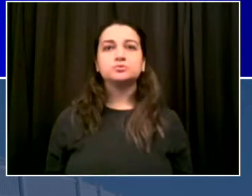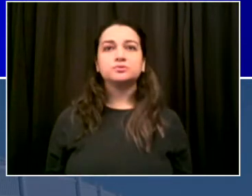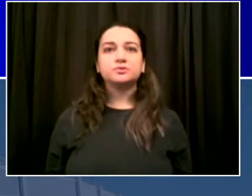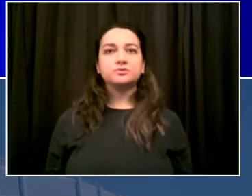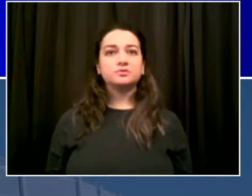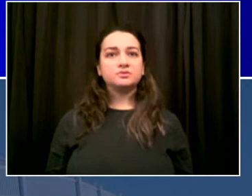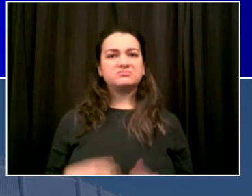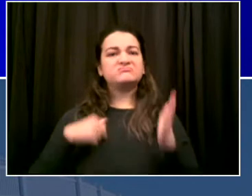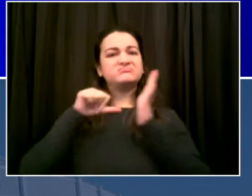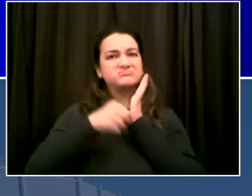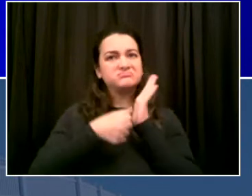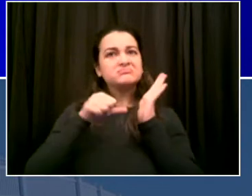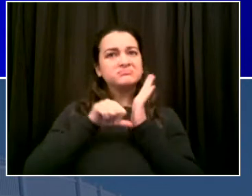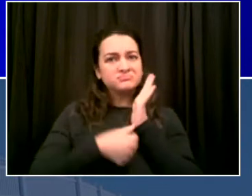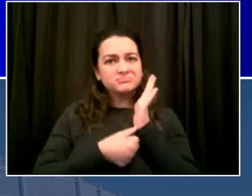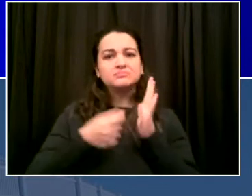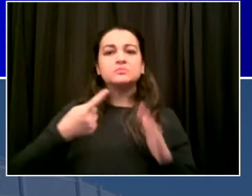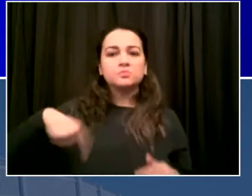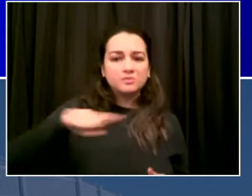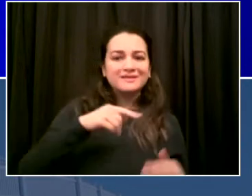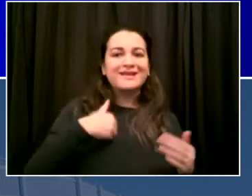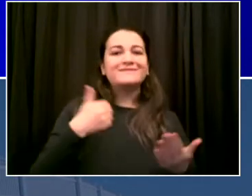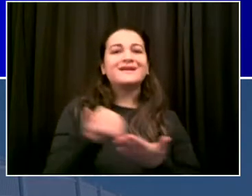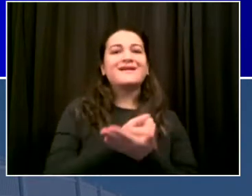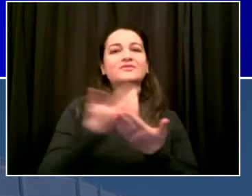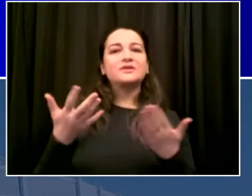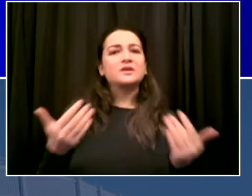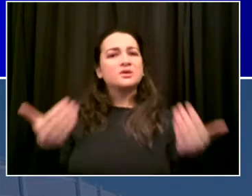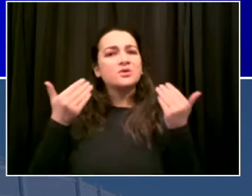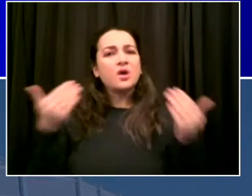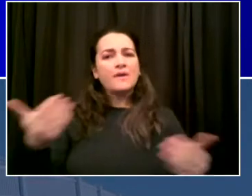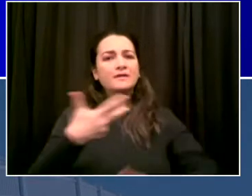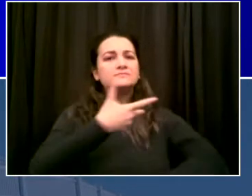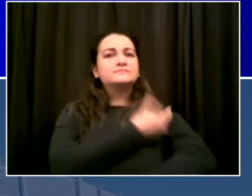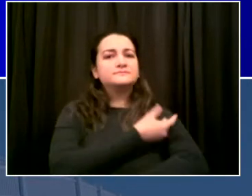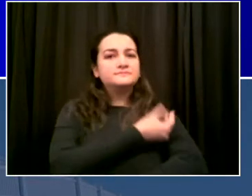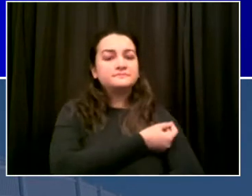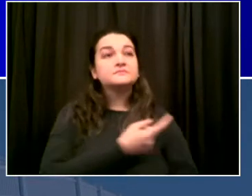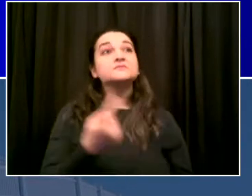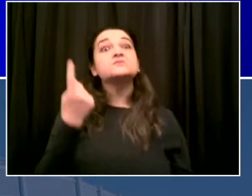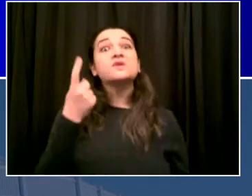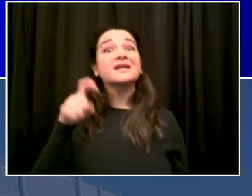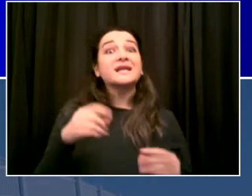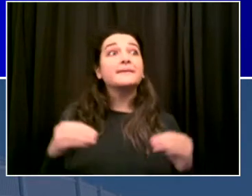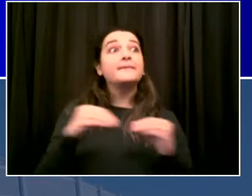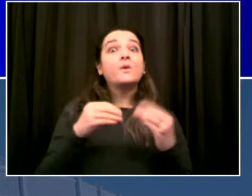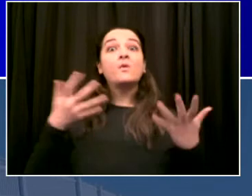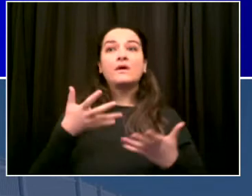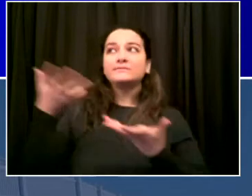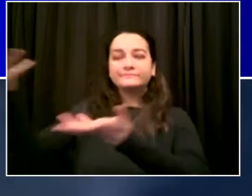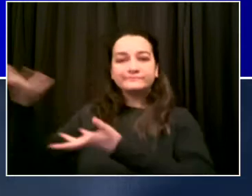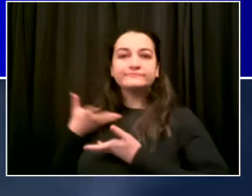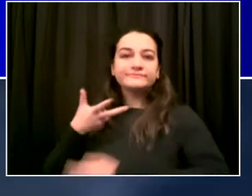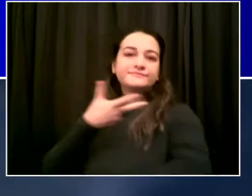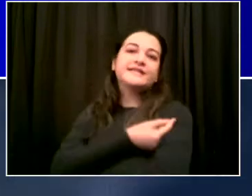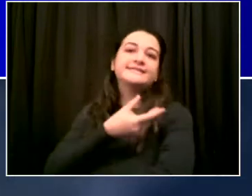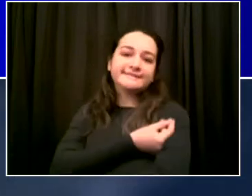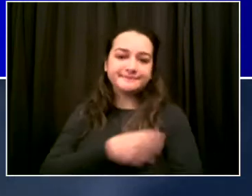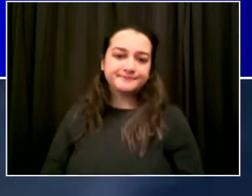ENW W ORYKEKE RSWHO ARE RIGHT NOW READY TO PUT THEIR ARMS OUT AND GET THE SHOP.P